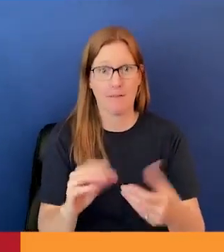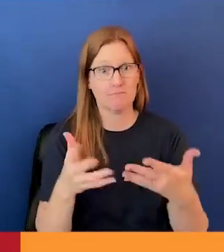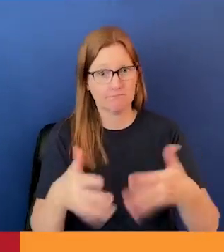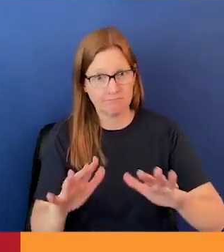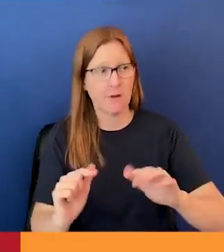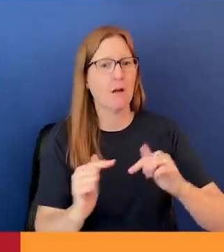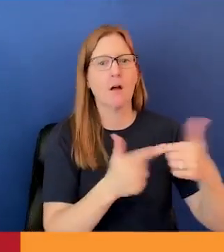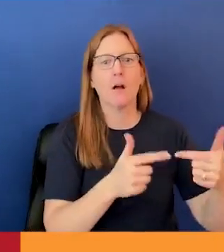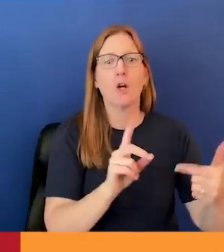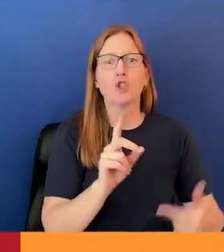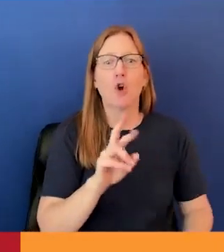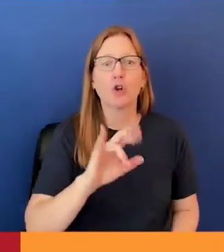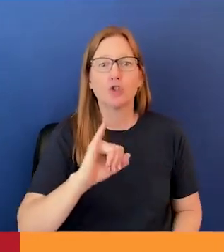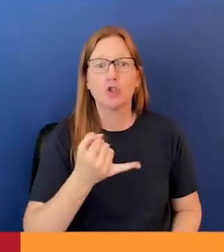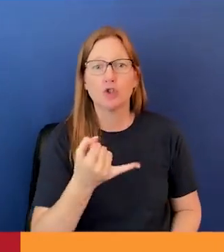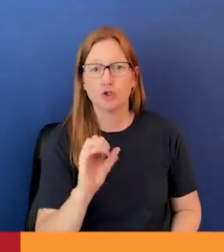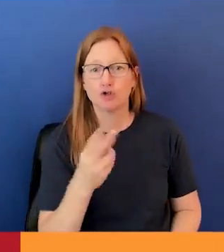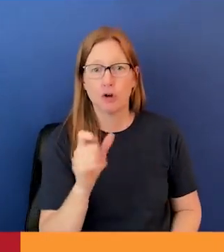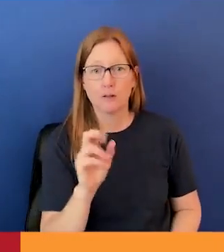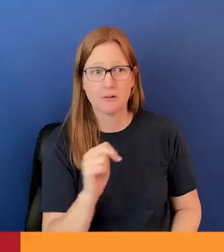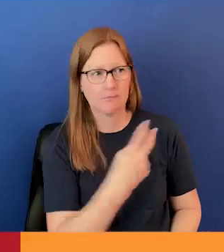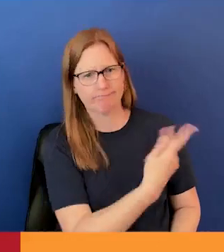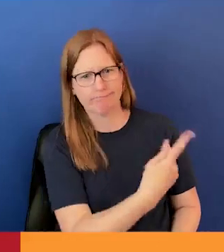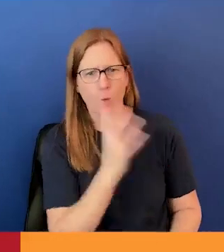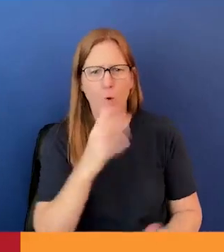Dr. Johnson and I are going to go over some of the parameters of the challenge,